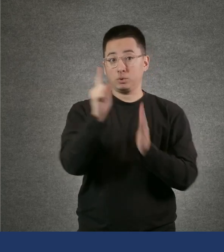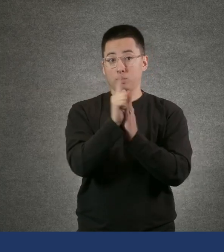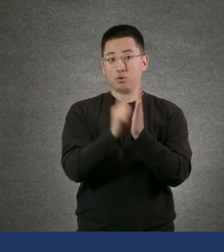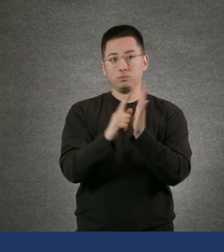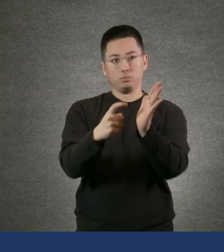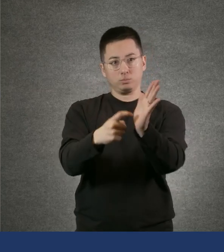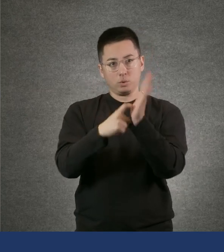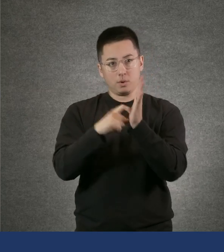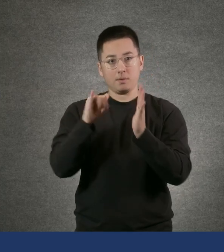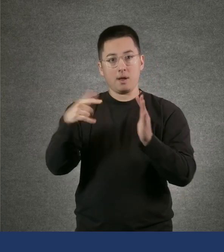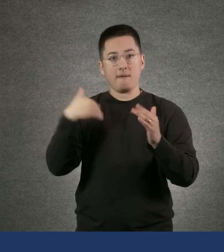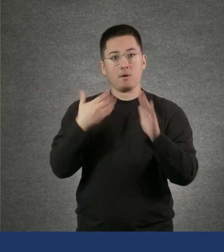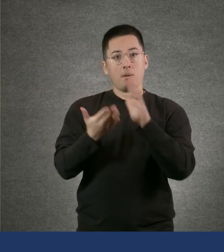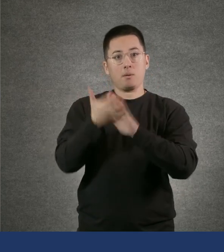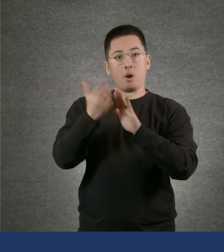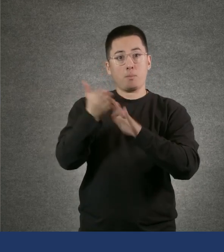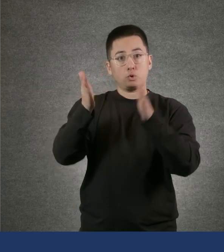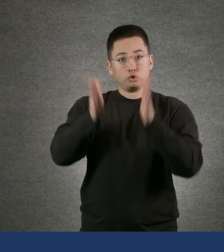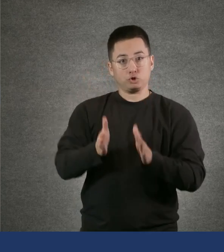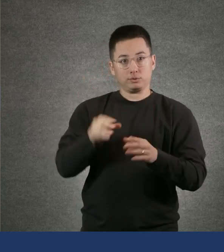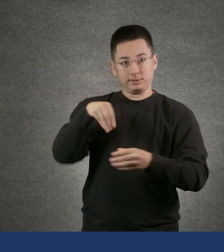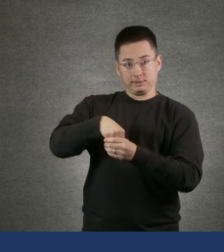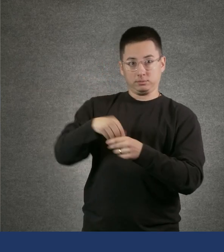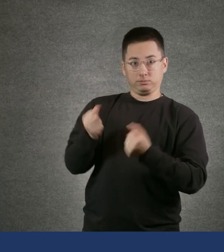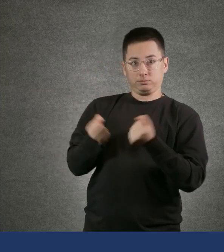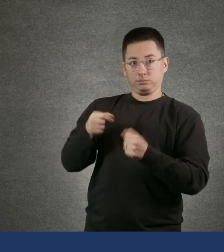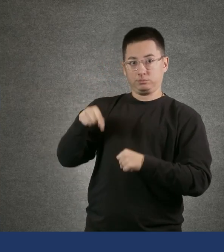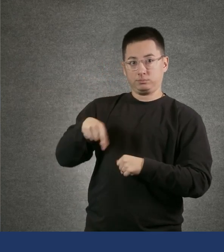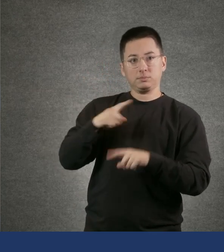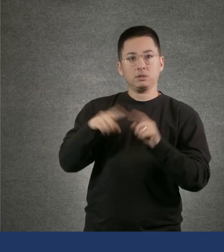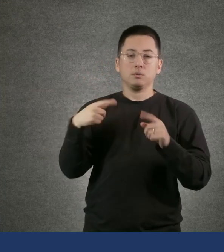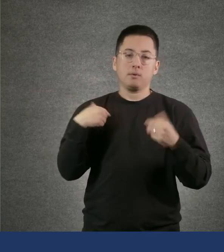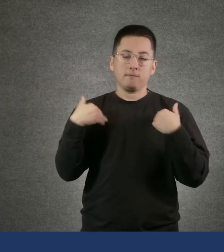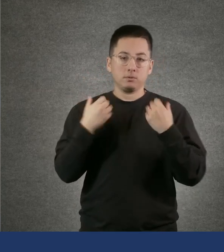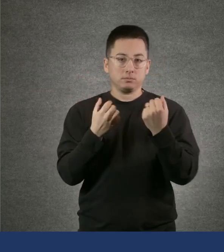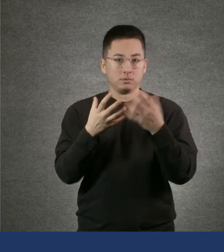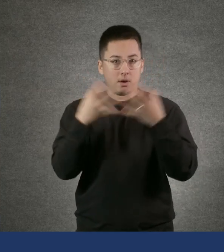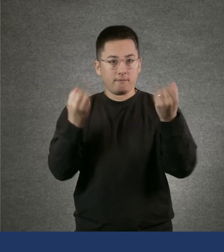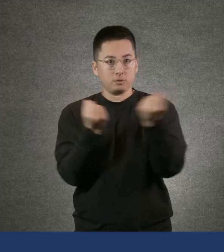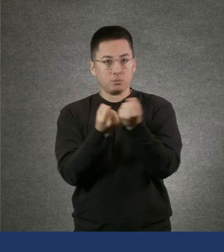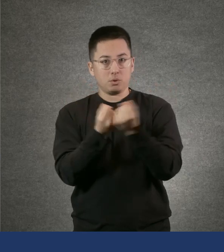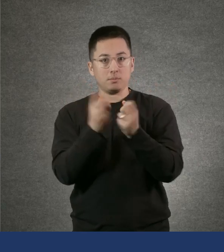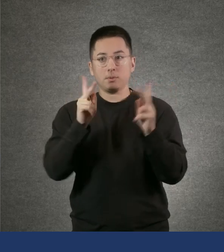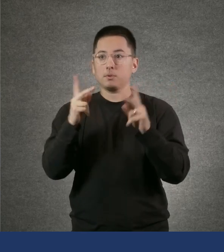Minnesota law requires that there's an operator, but there's such a great assistance